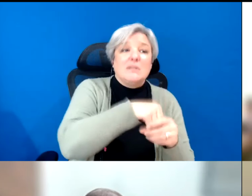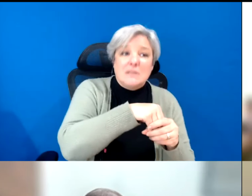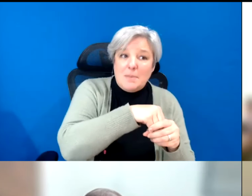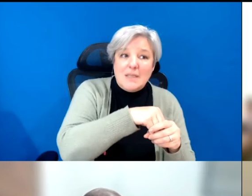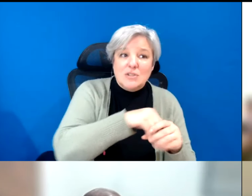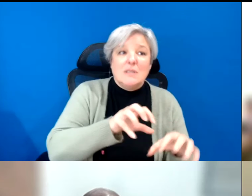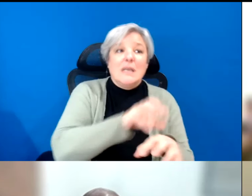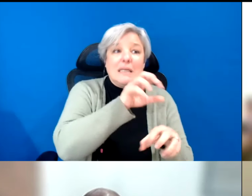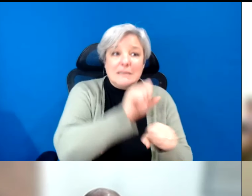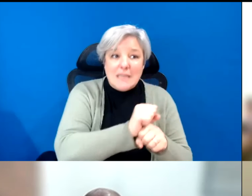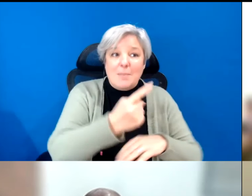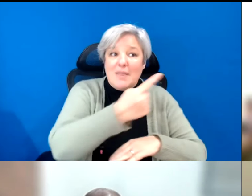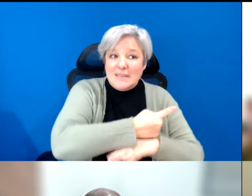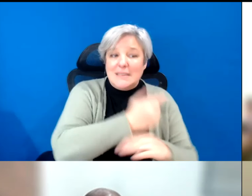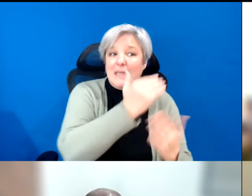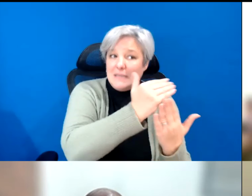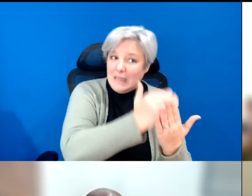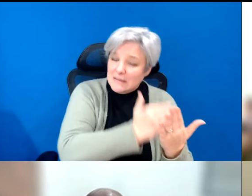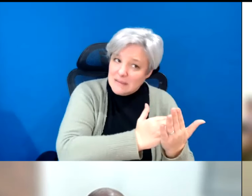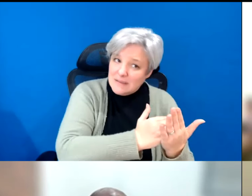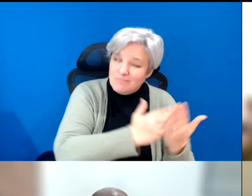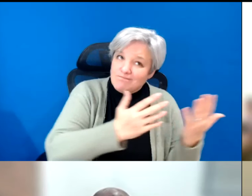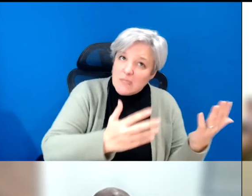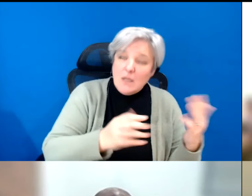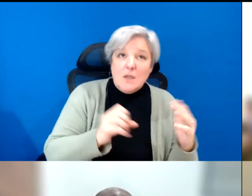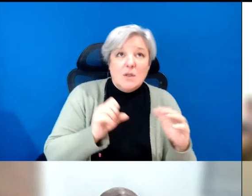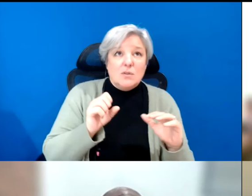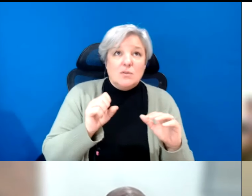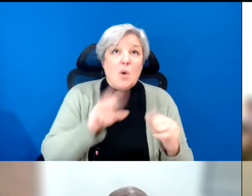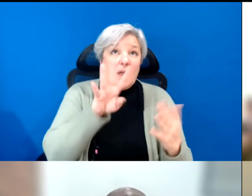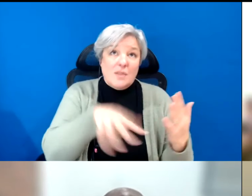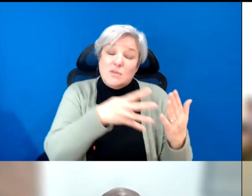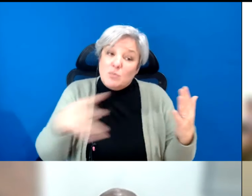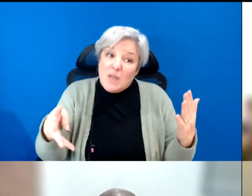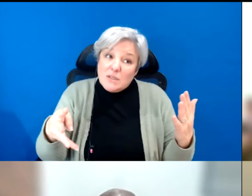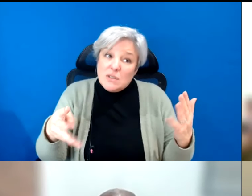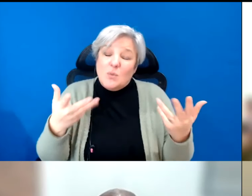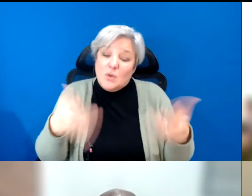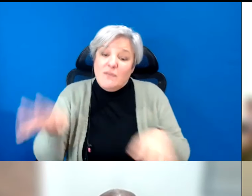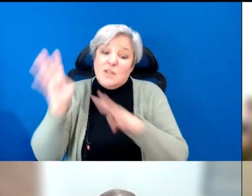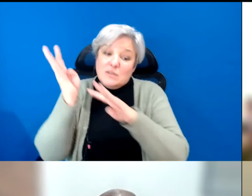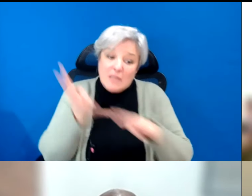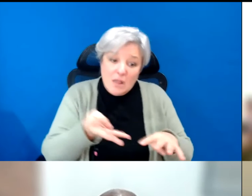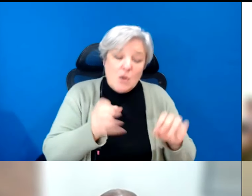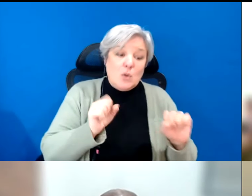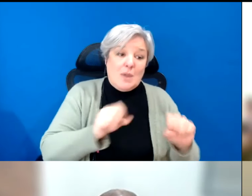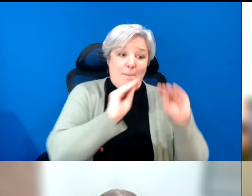Dates have to be listed. So you could either on your spreadsheet after you've done your download, you could put dates depending on